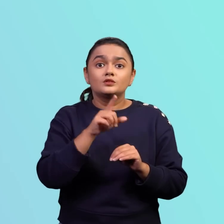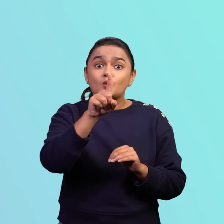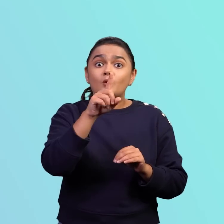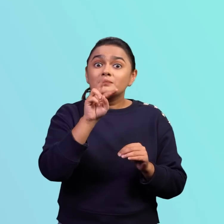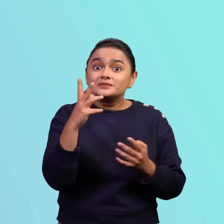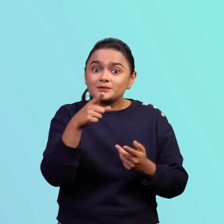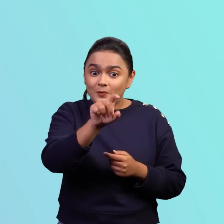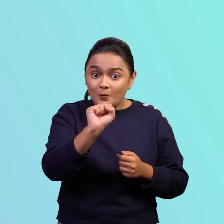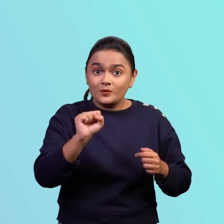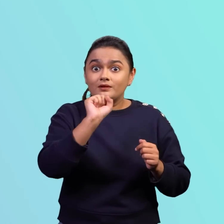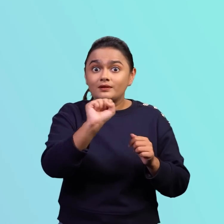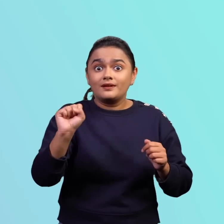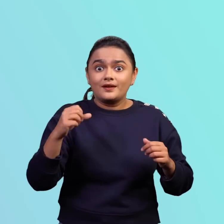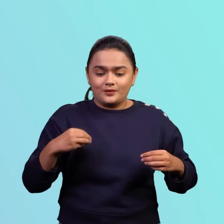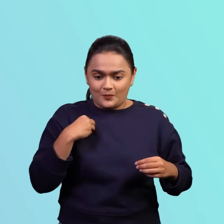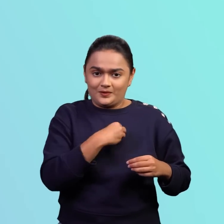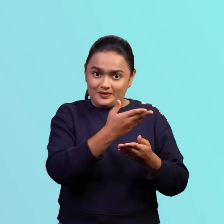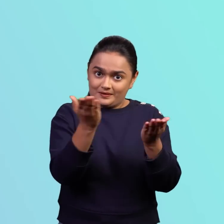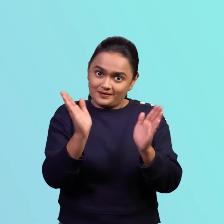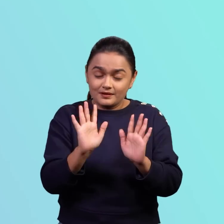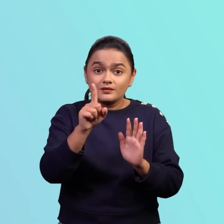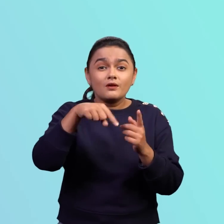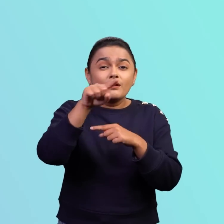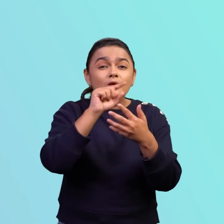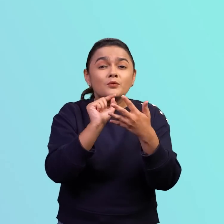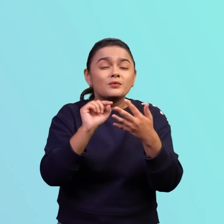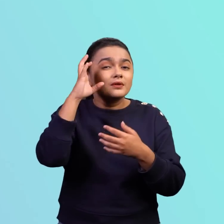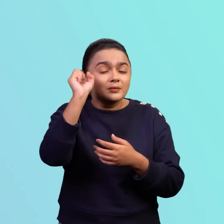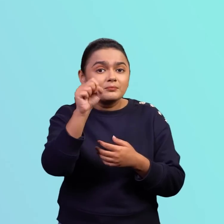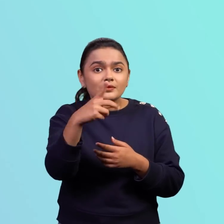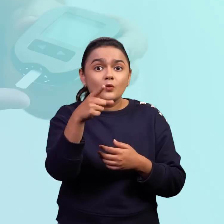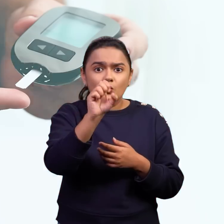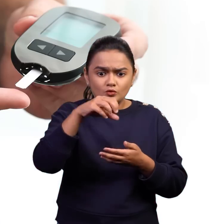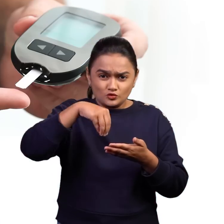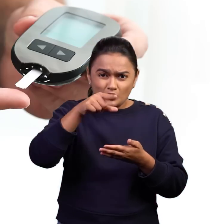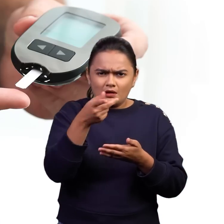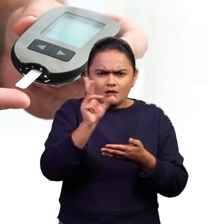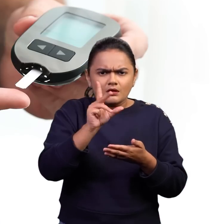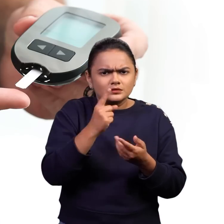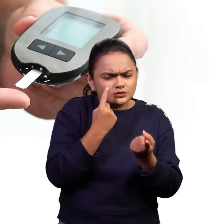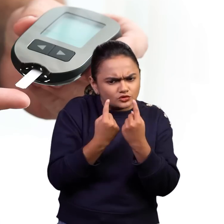Since you are your own doctor, what should you keep in mind? You must regularly monitor your sugar levels.